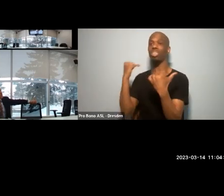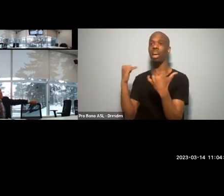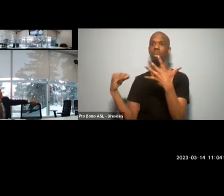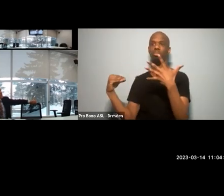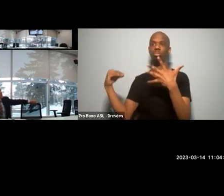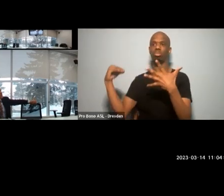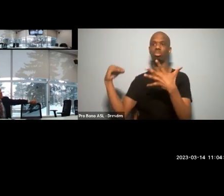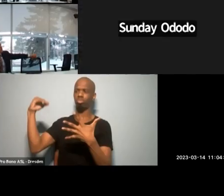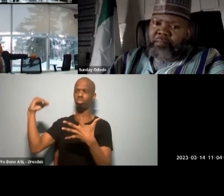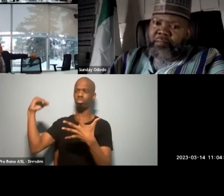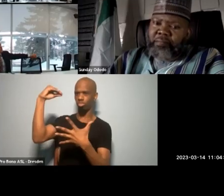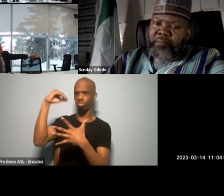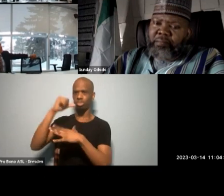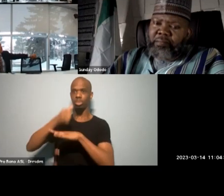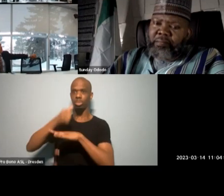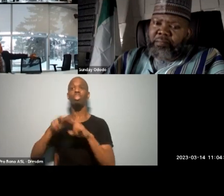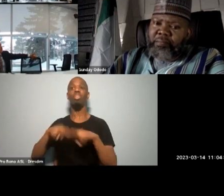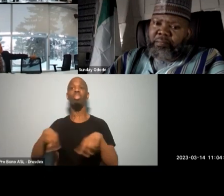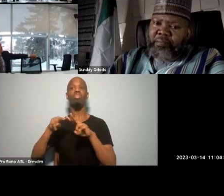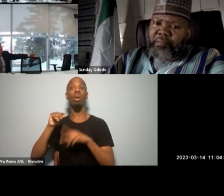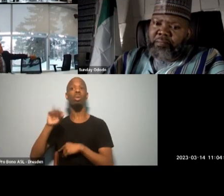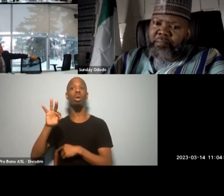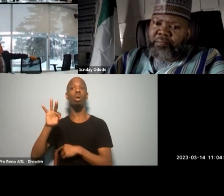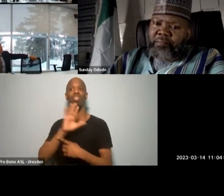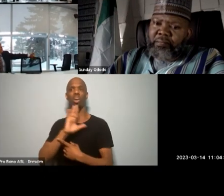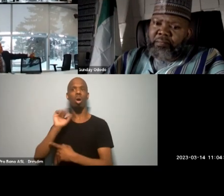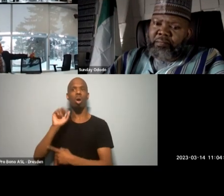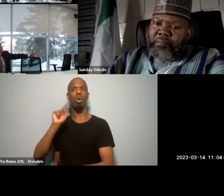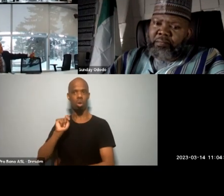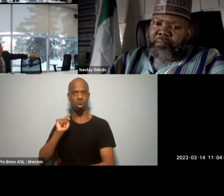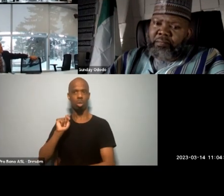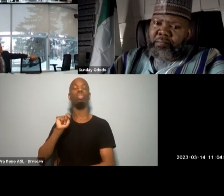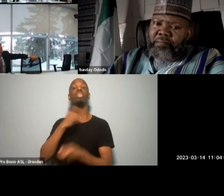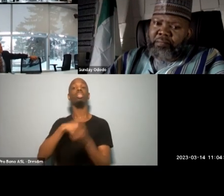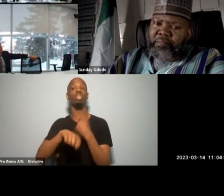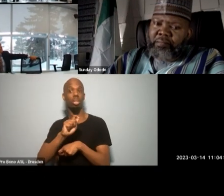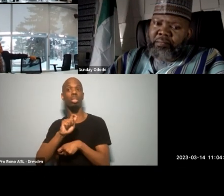and many African governments prefer to invest more in STEM?